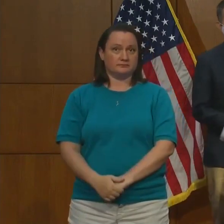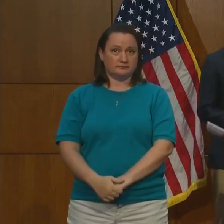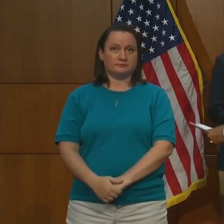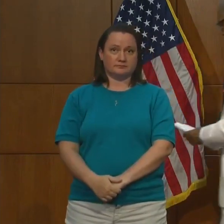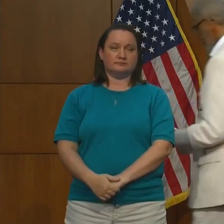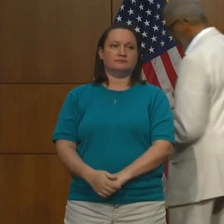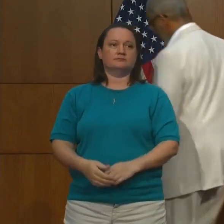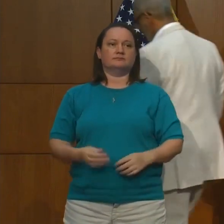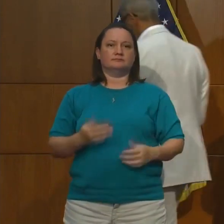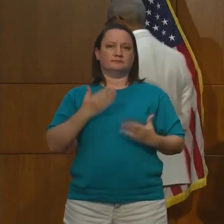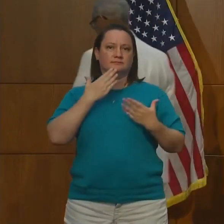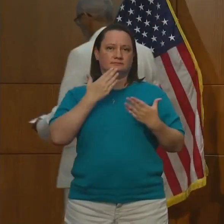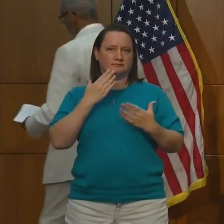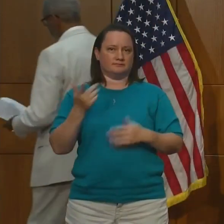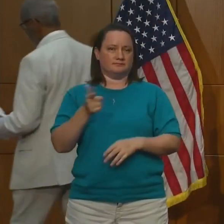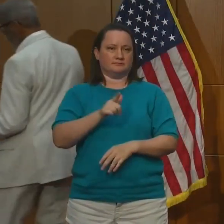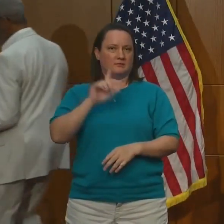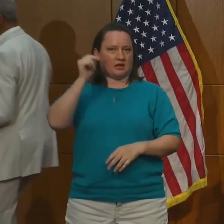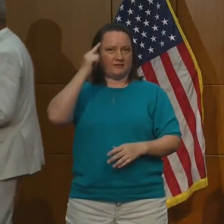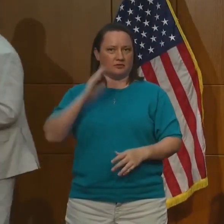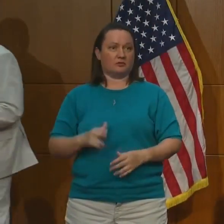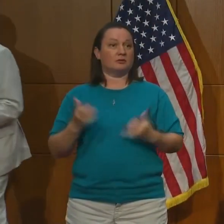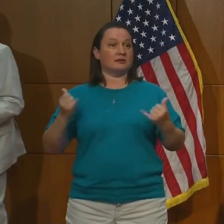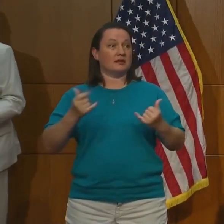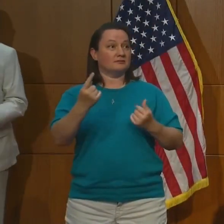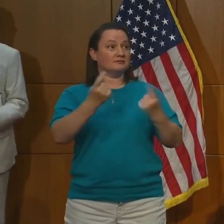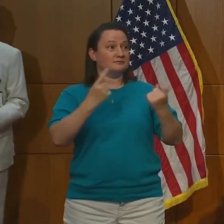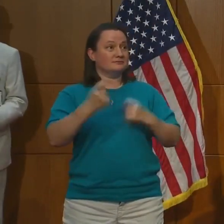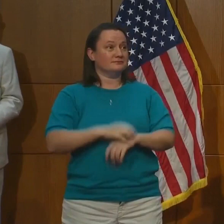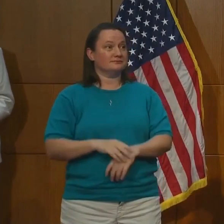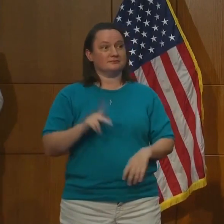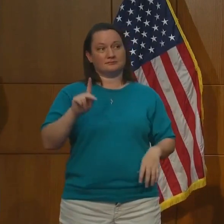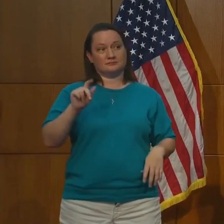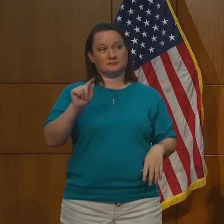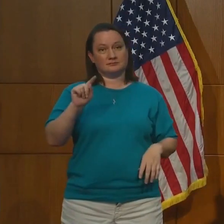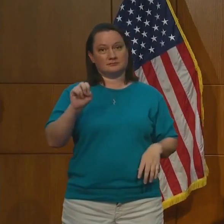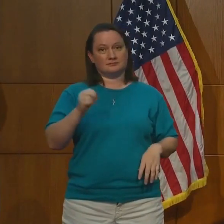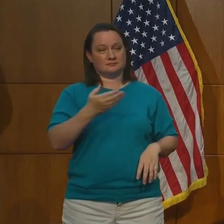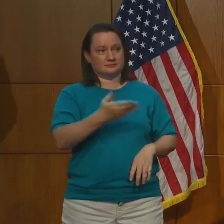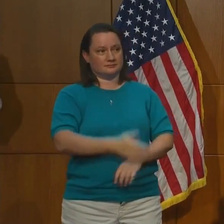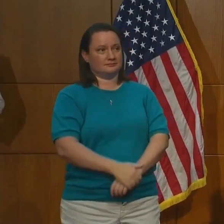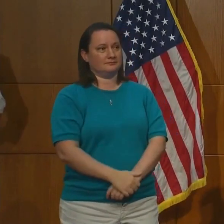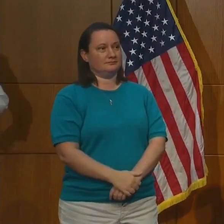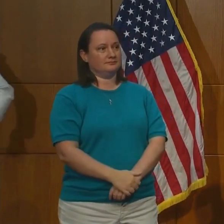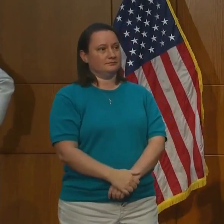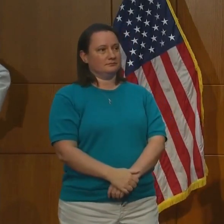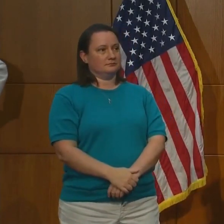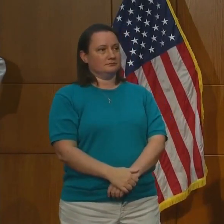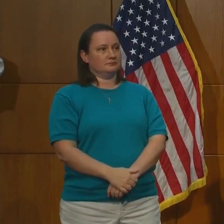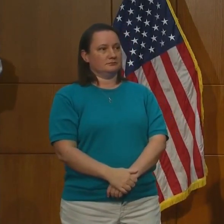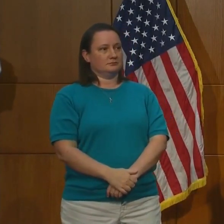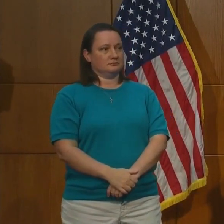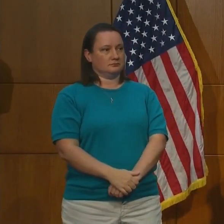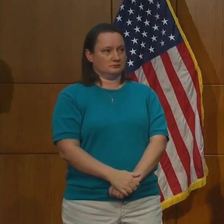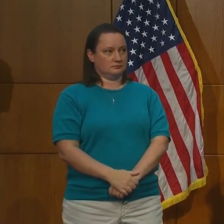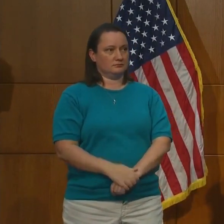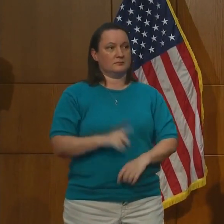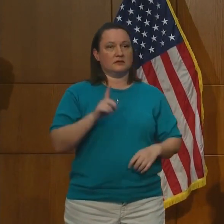MAINTAINING SO DISTANCING. OUR LIVES ARE NOW. THANK YOU VERY